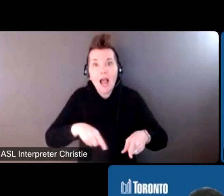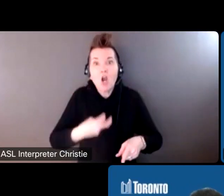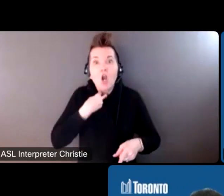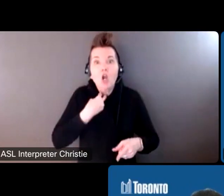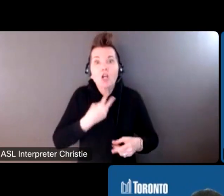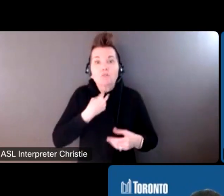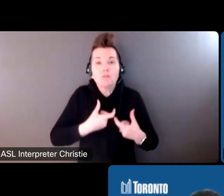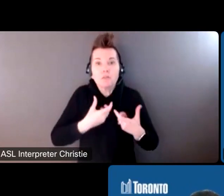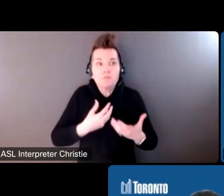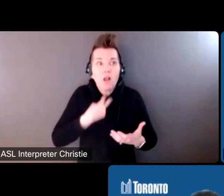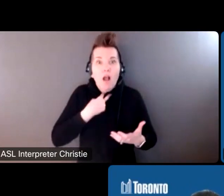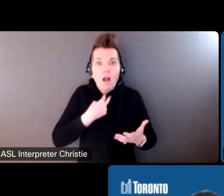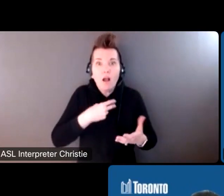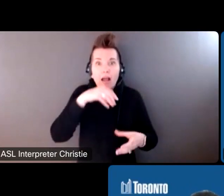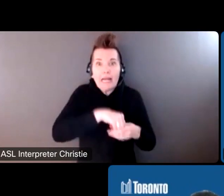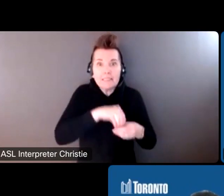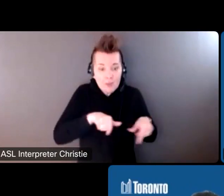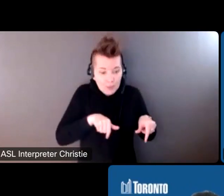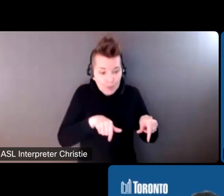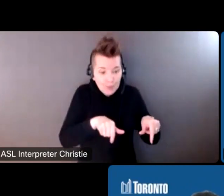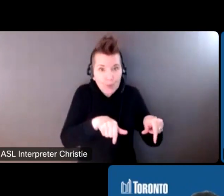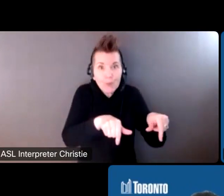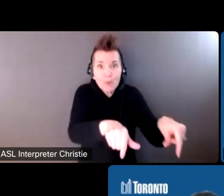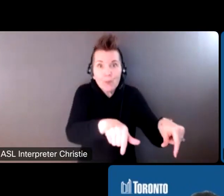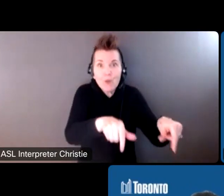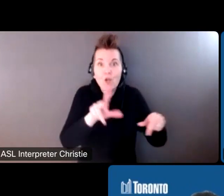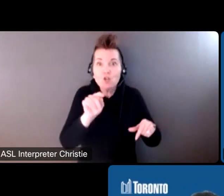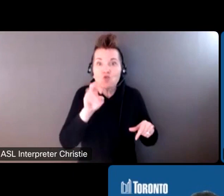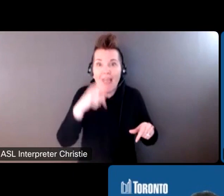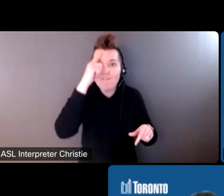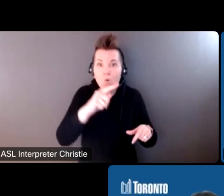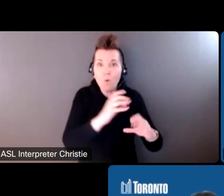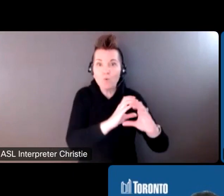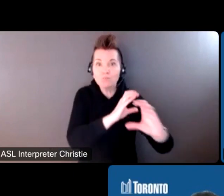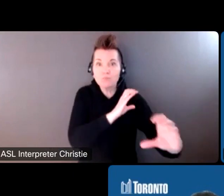Cyclists notice there seem to be room in the right-most lane to make temporary cycling